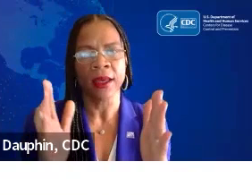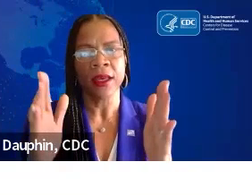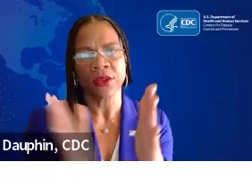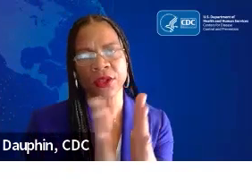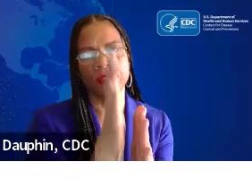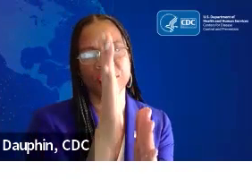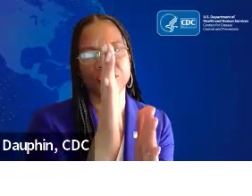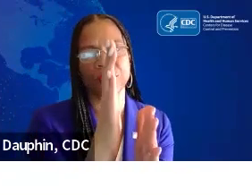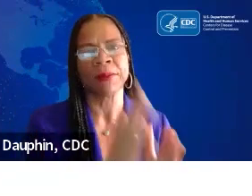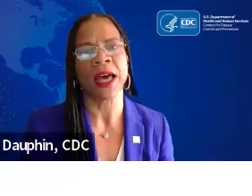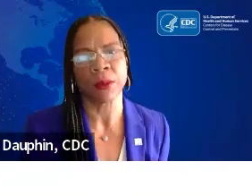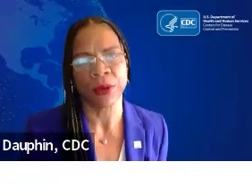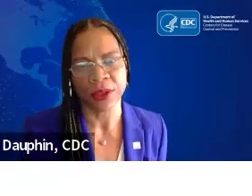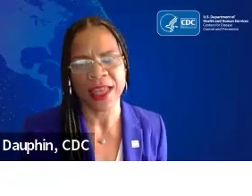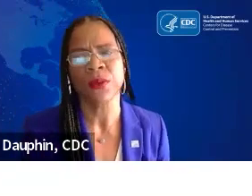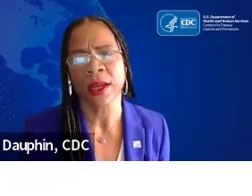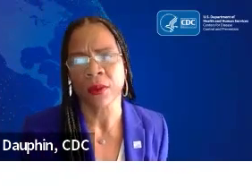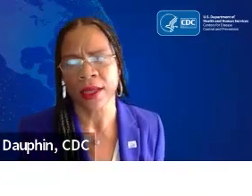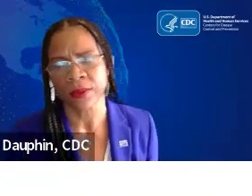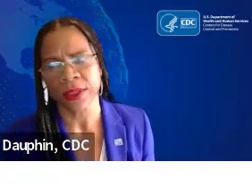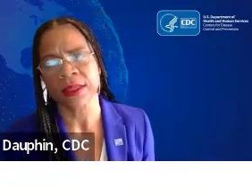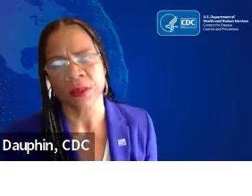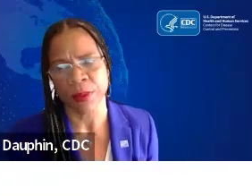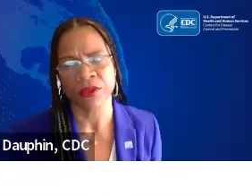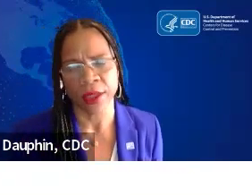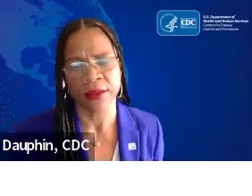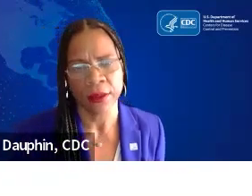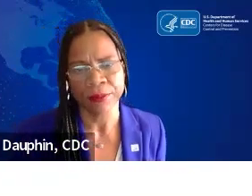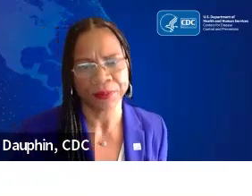So, sort of a streamlined approach, that's one of the ways in which this has been addressed.